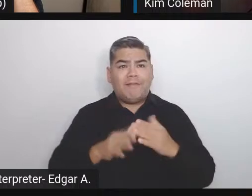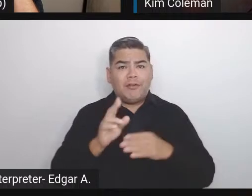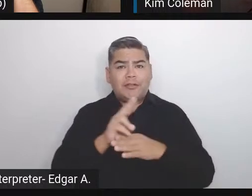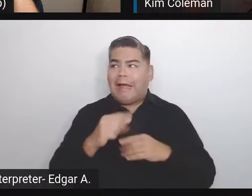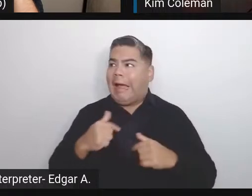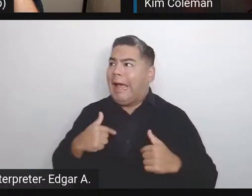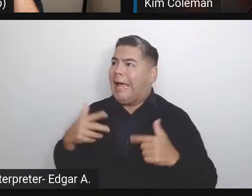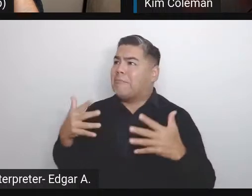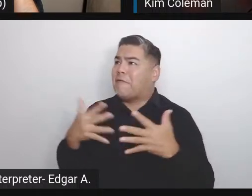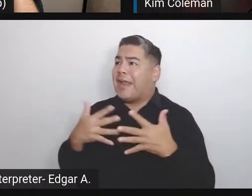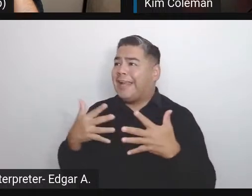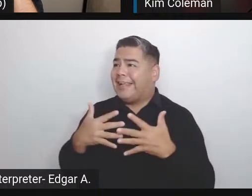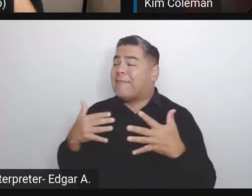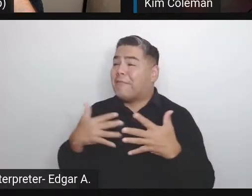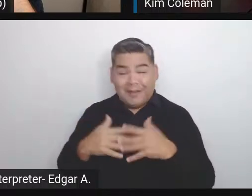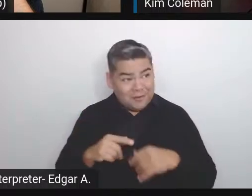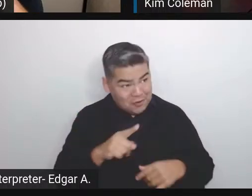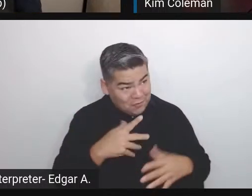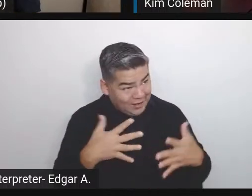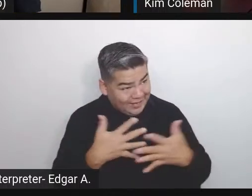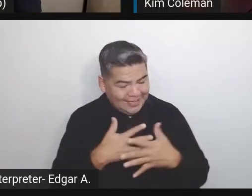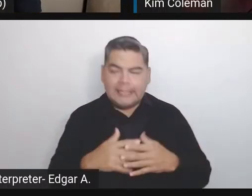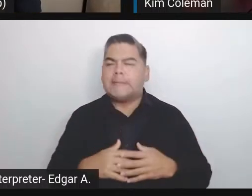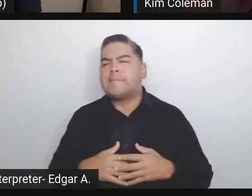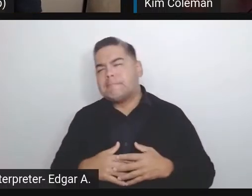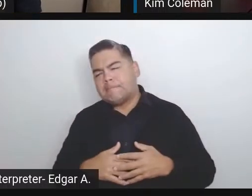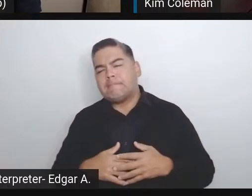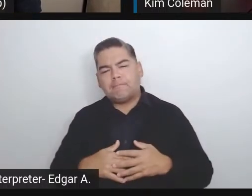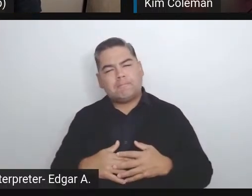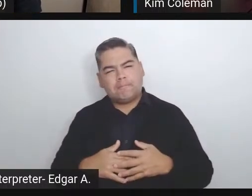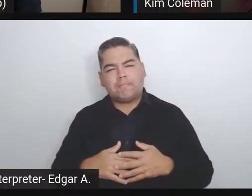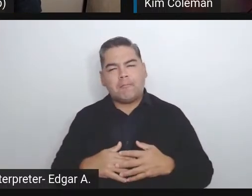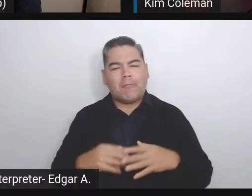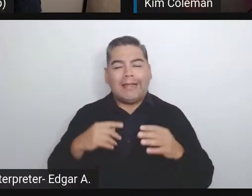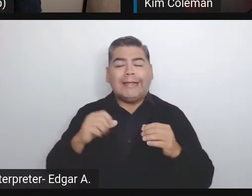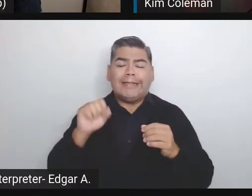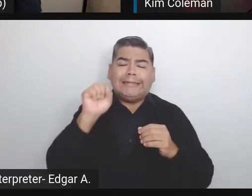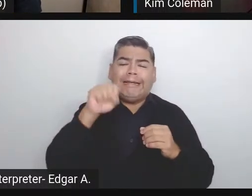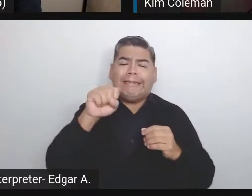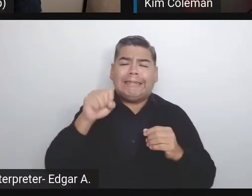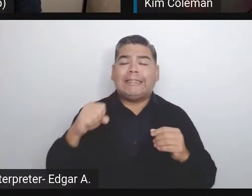Do you use get help code? Speenew three I'm kind of afraid.